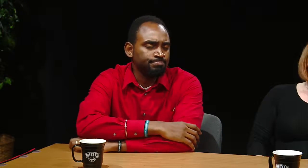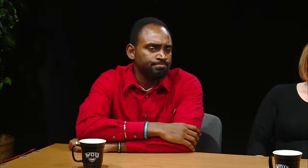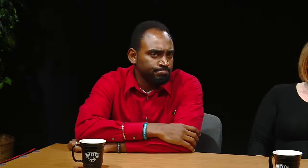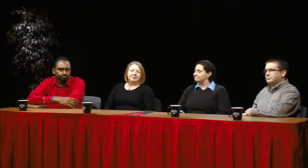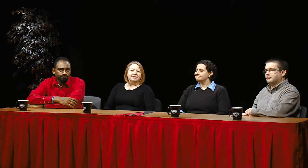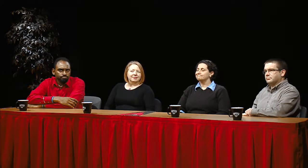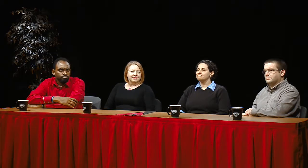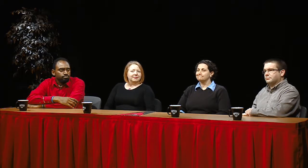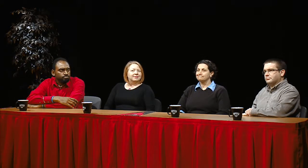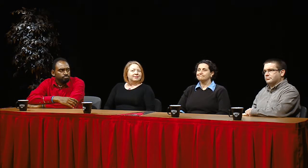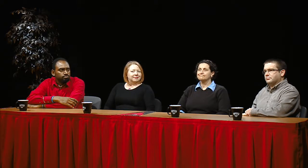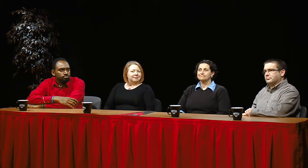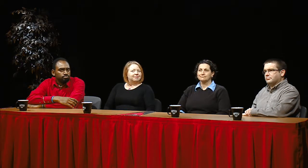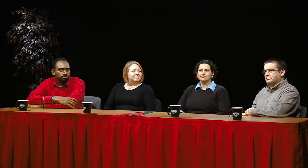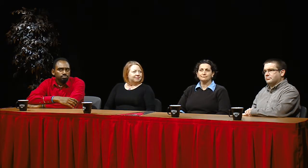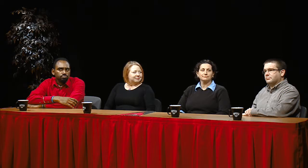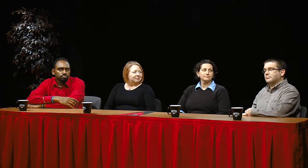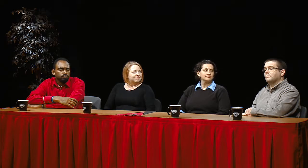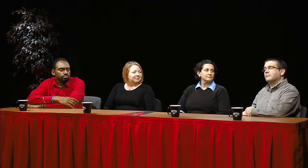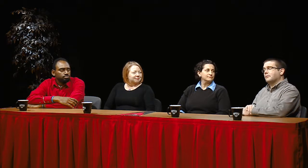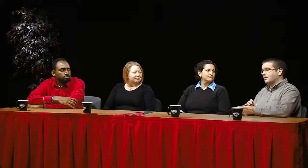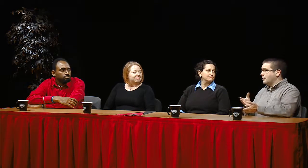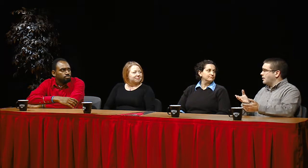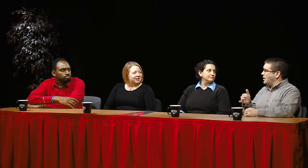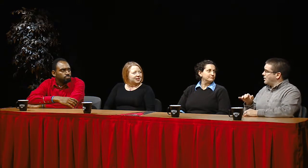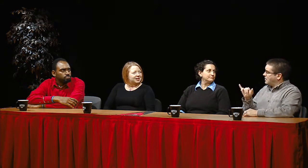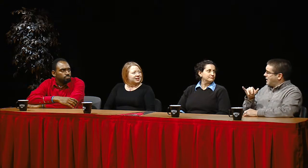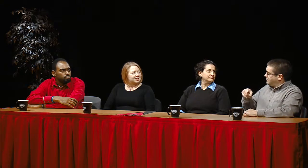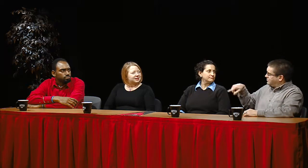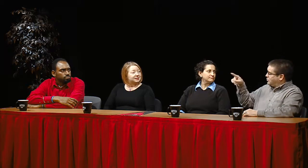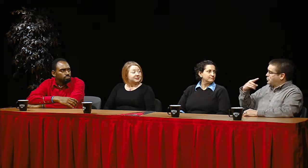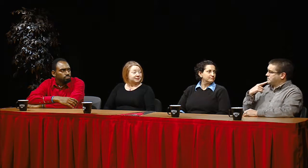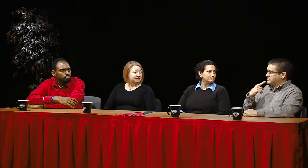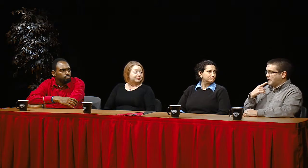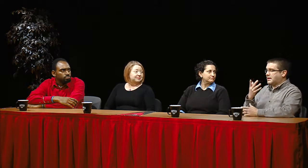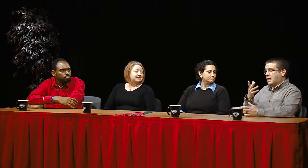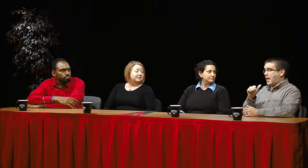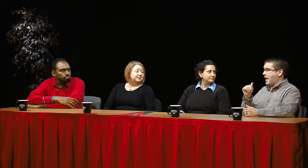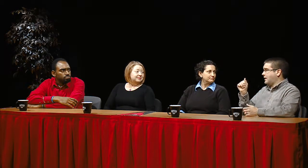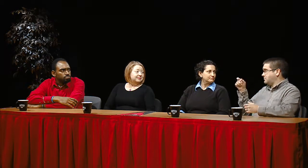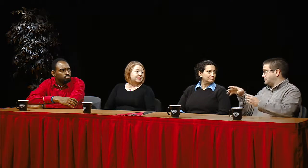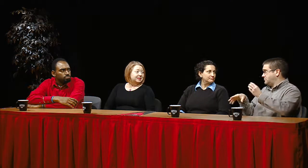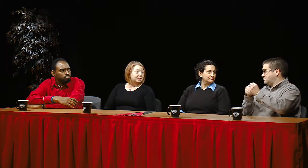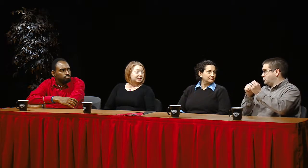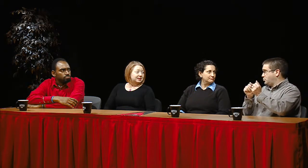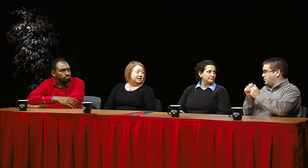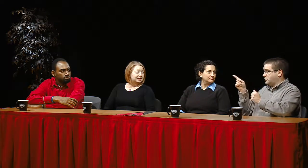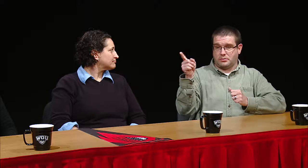maybe five or six hours to caption at that point, just because I was so new, and it was so overwhelming for me at that time.